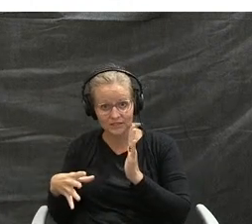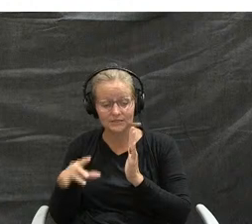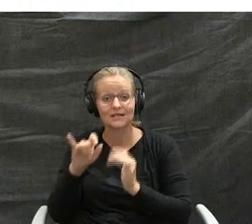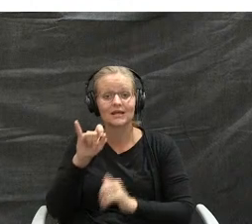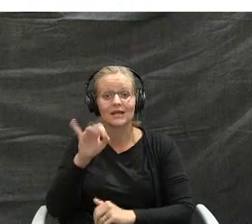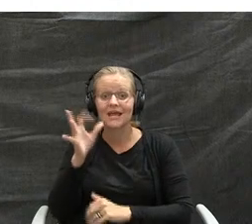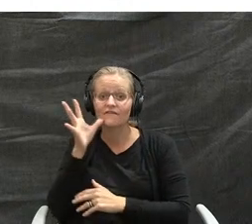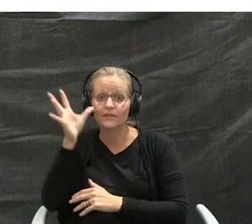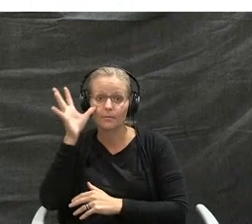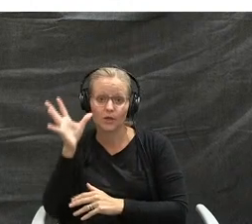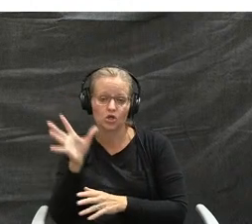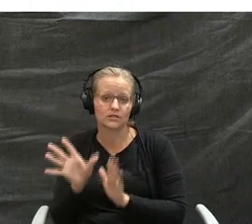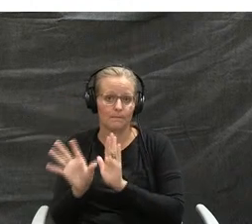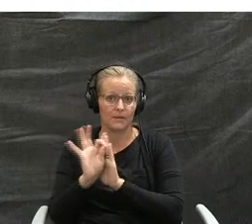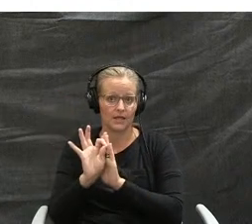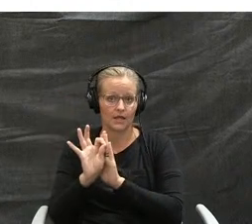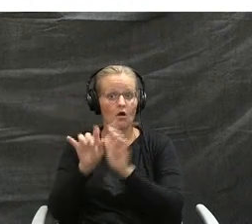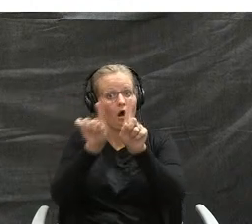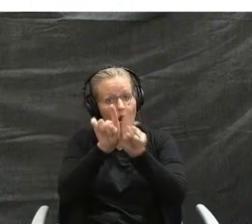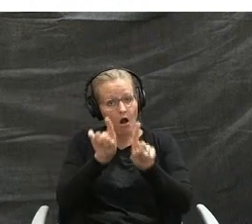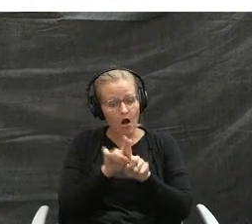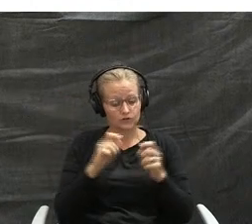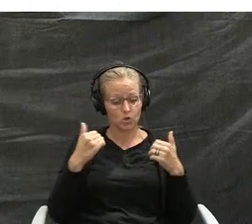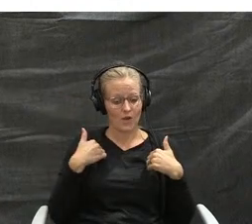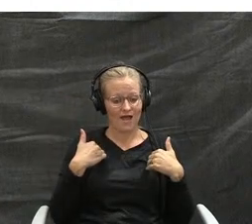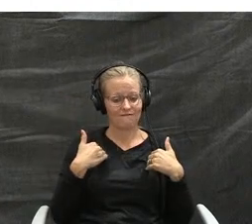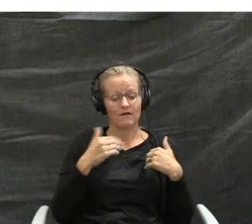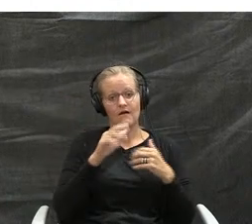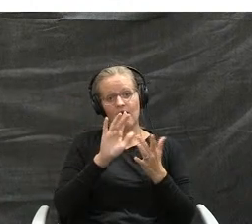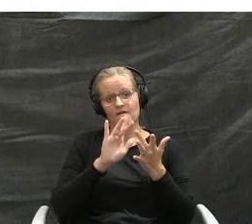who want their students to be at home from school all of the